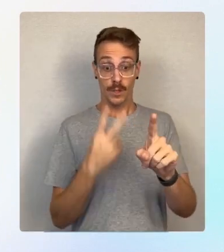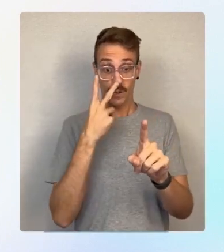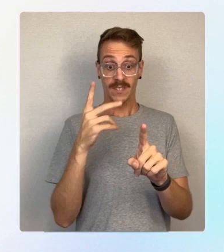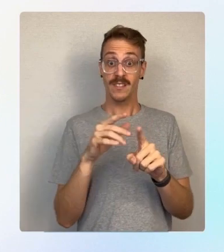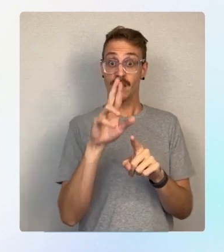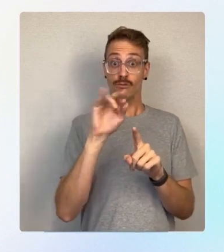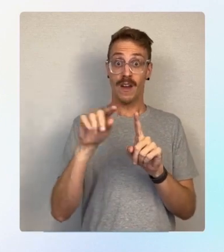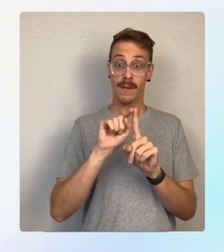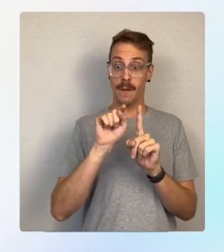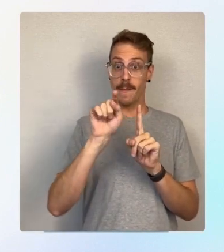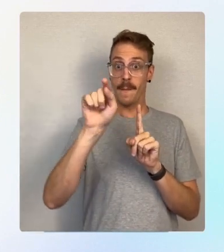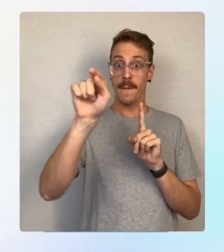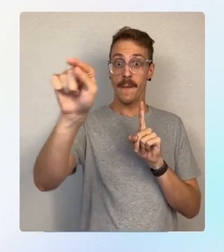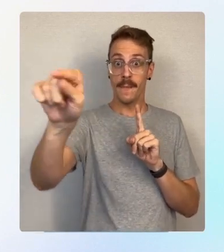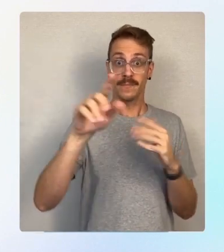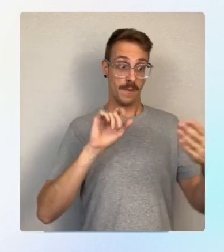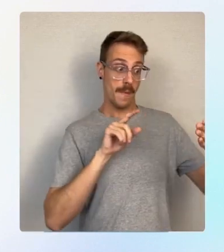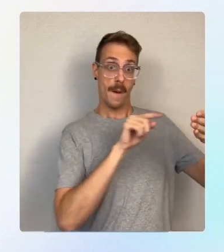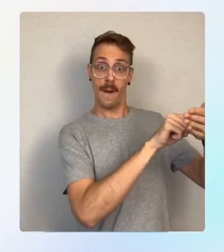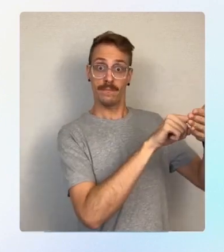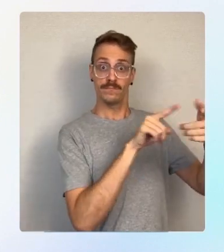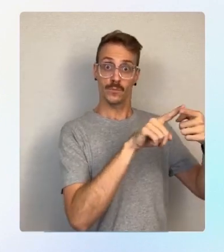this is raycasting also enabled by Scene Model.